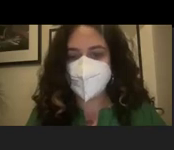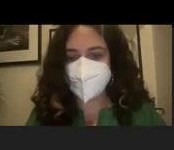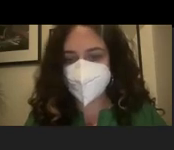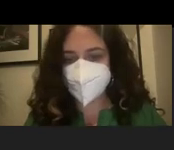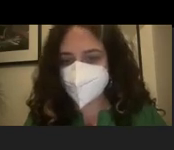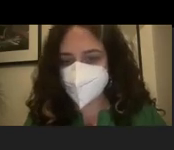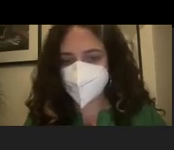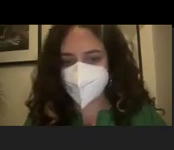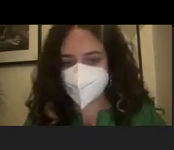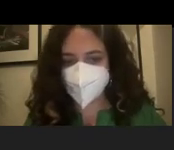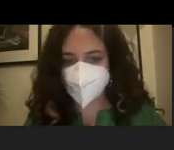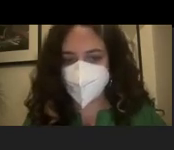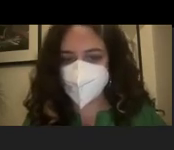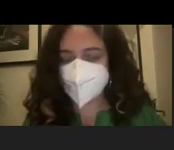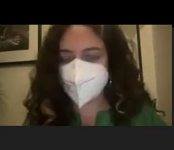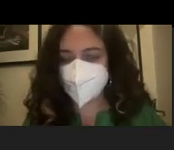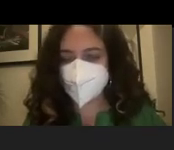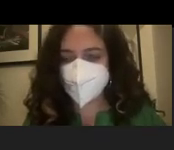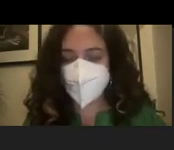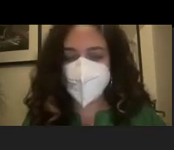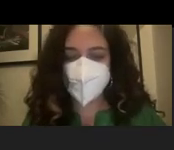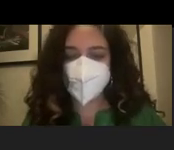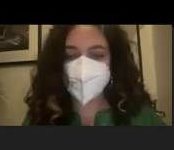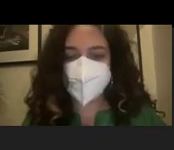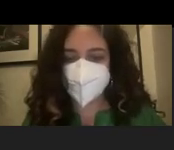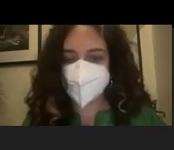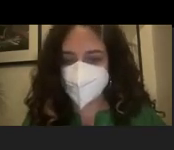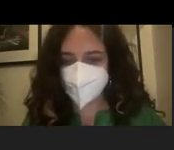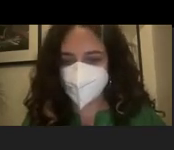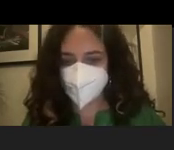best in every social class should be encouraged to increase while the worst type in every social